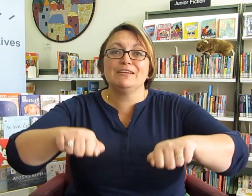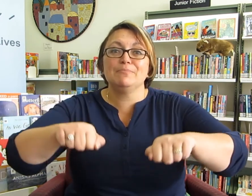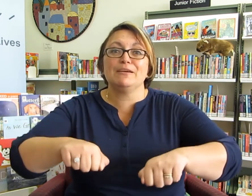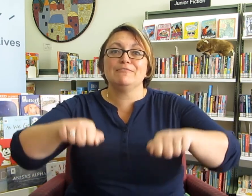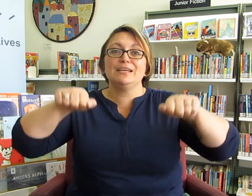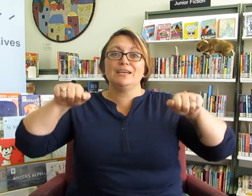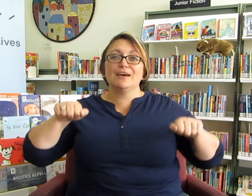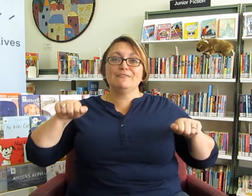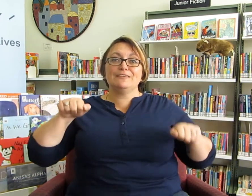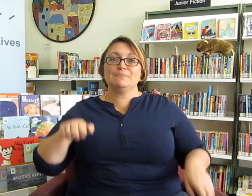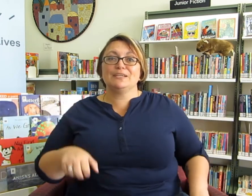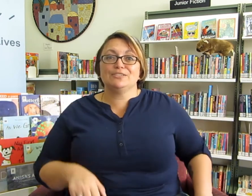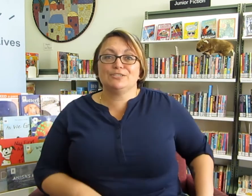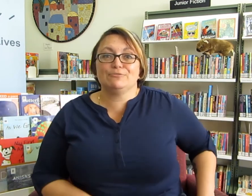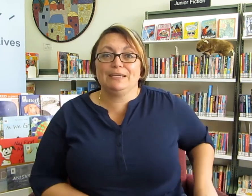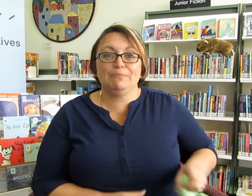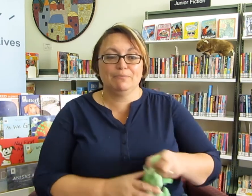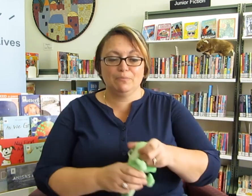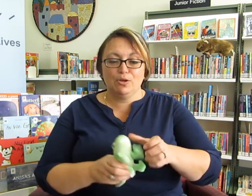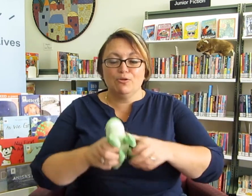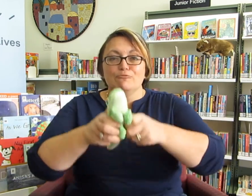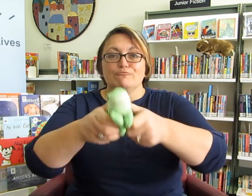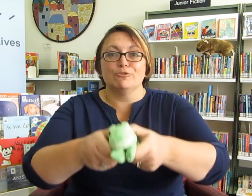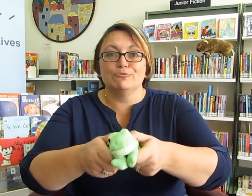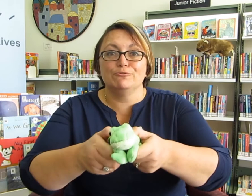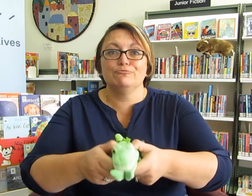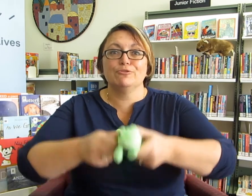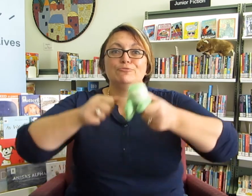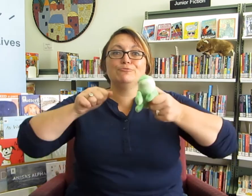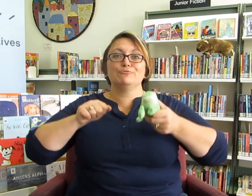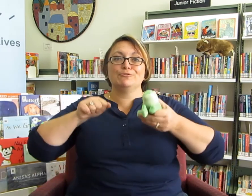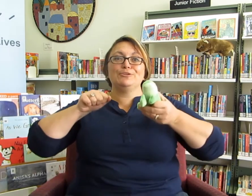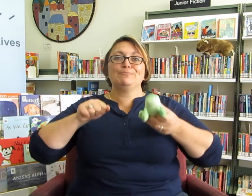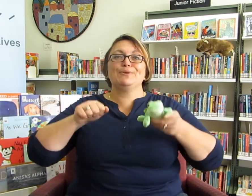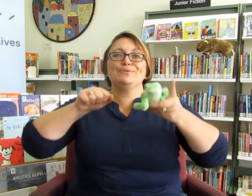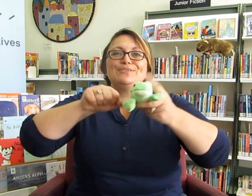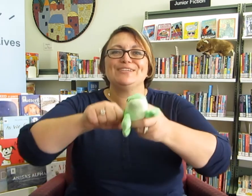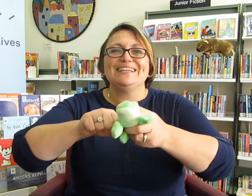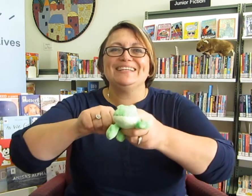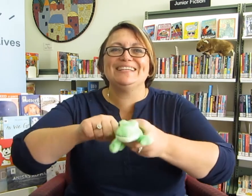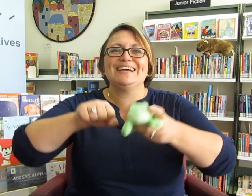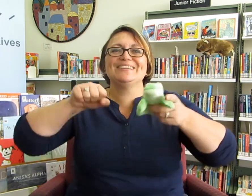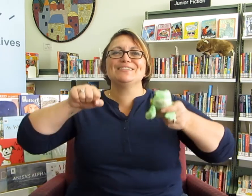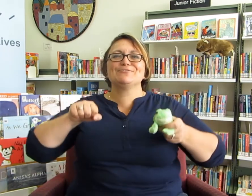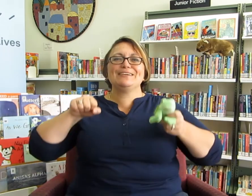merrily, life is but a dream Row Row Row your boat, Gently down the stream.